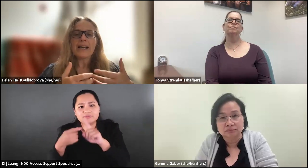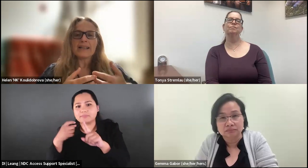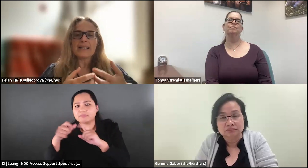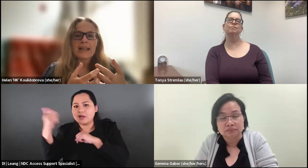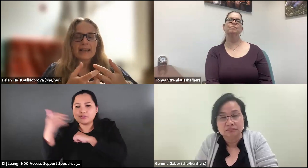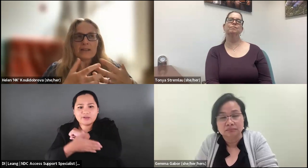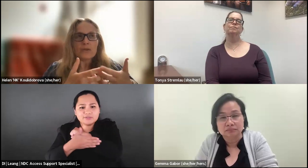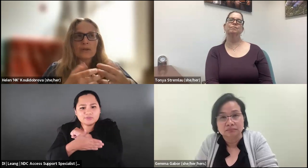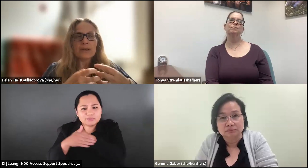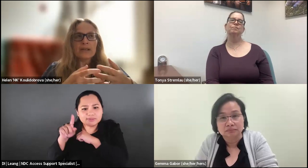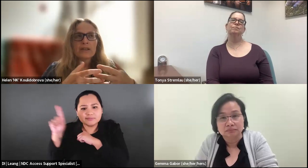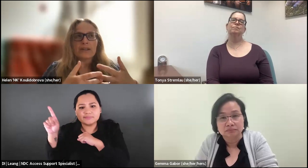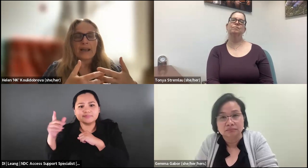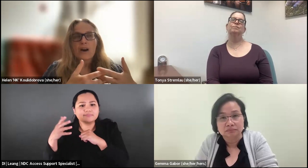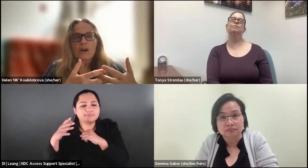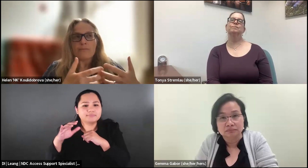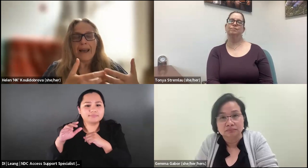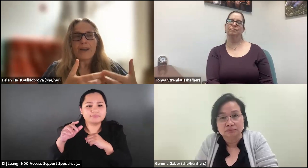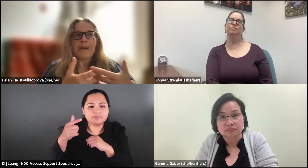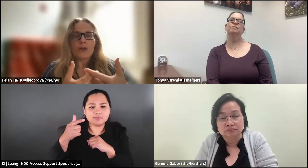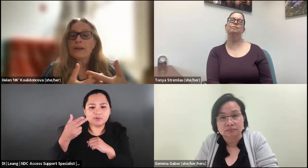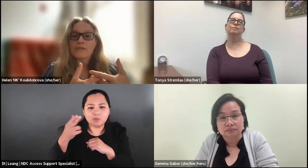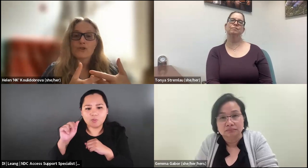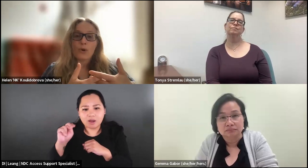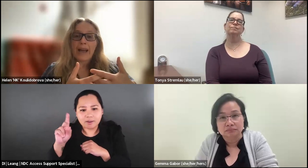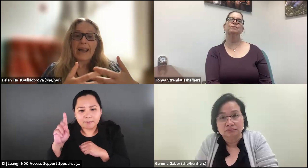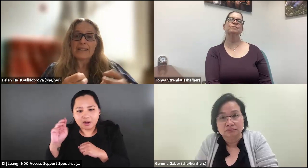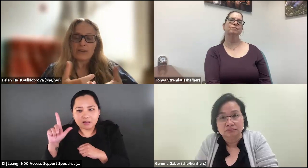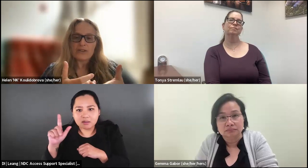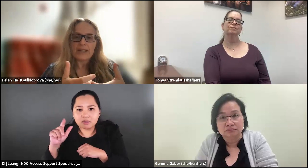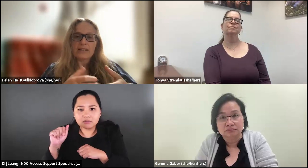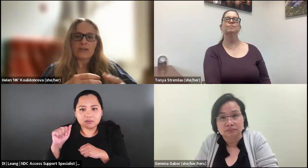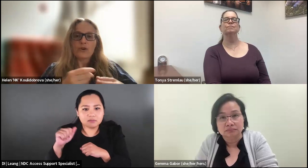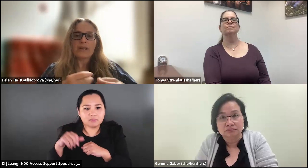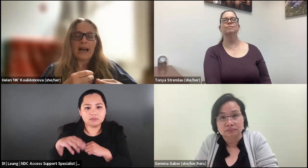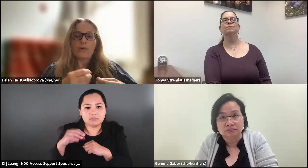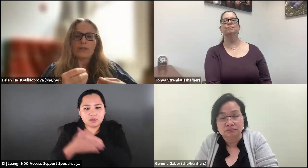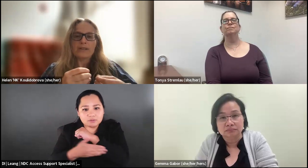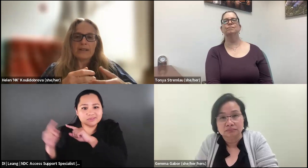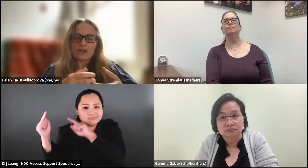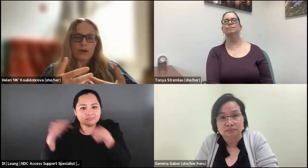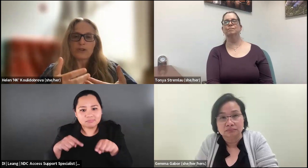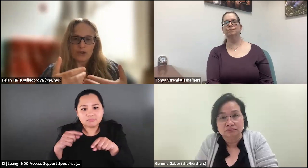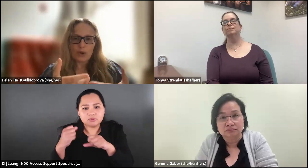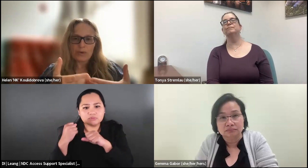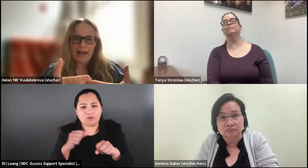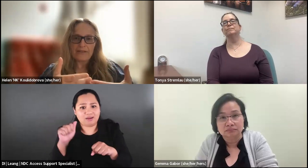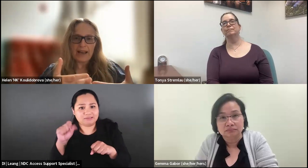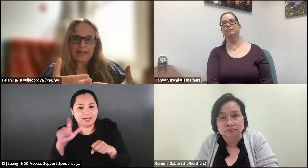And they may or may not have strong ASL skills. And certainly, our instructors don't have